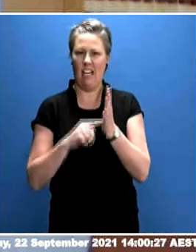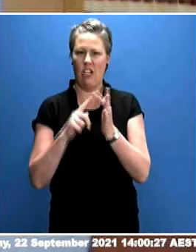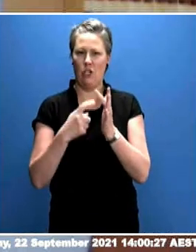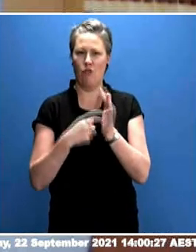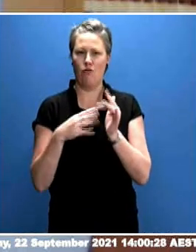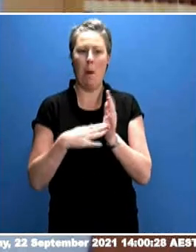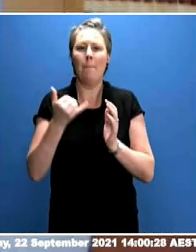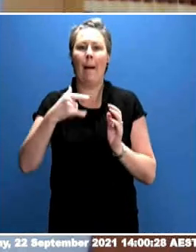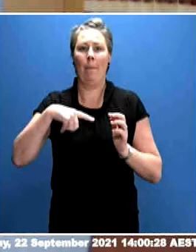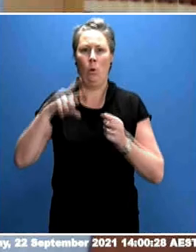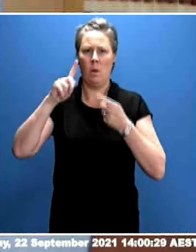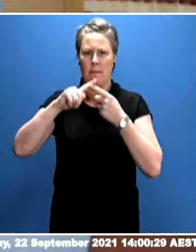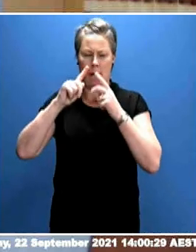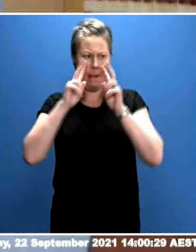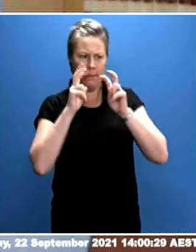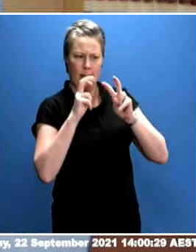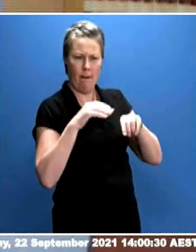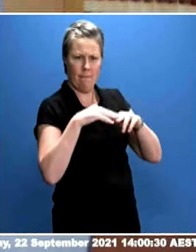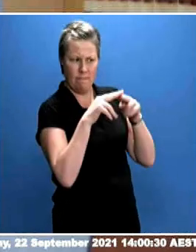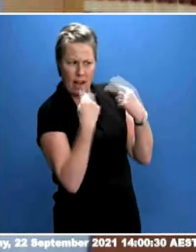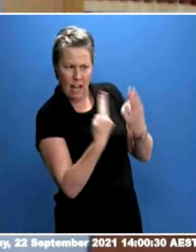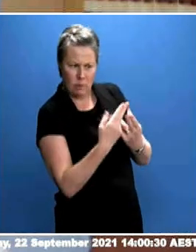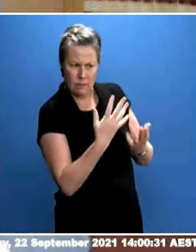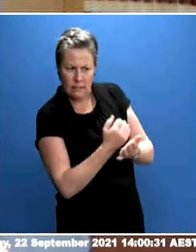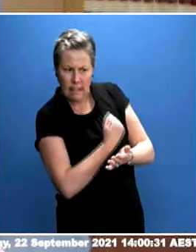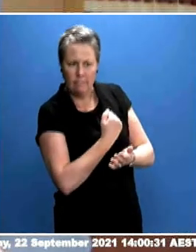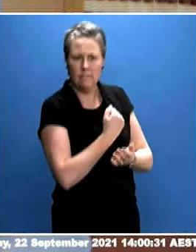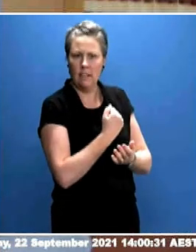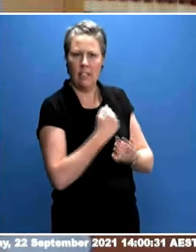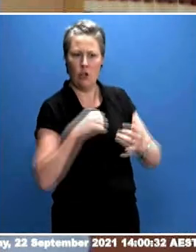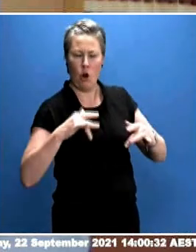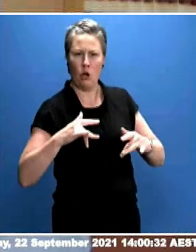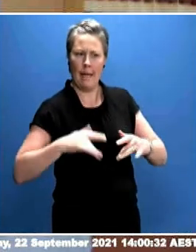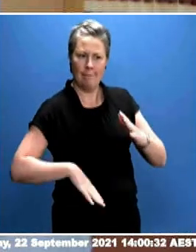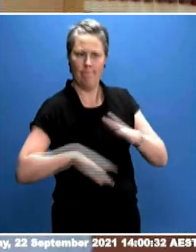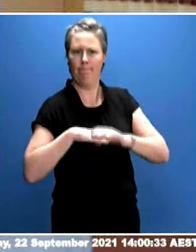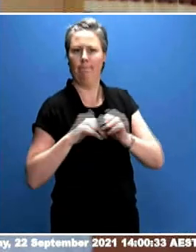ongoing, and there may be a lot of work happening with the families to look to